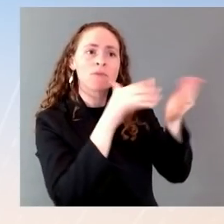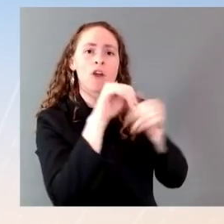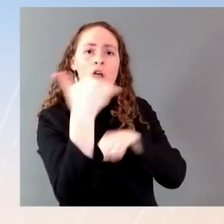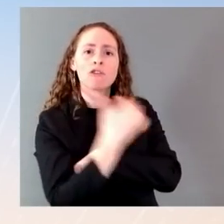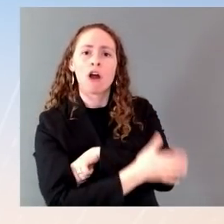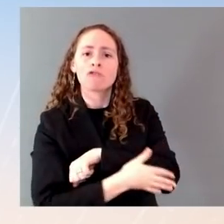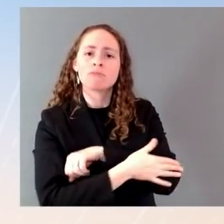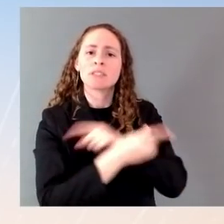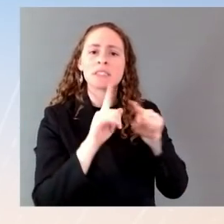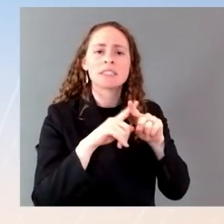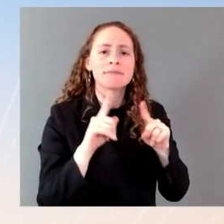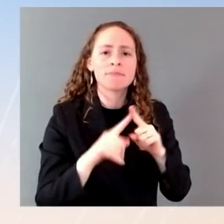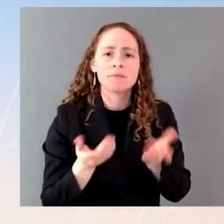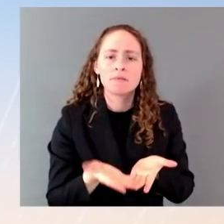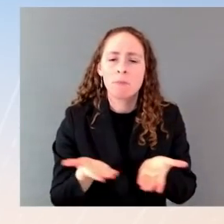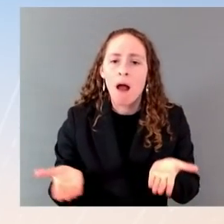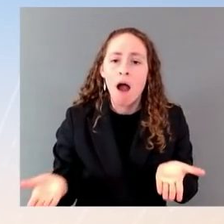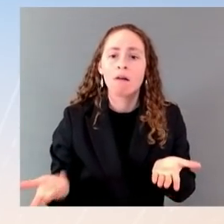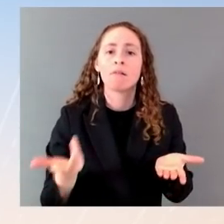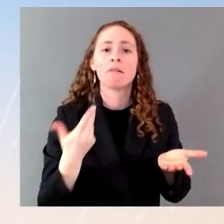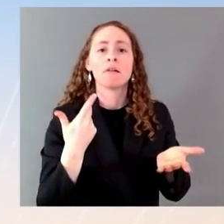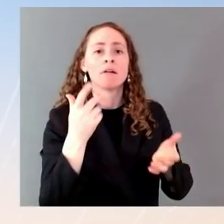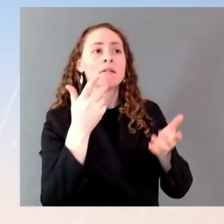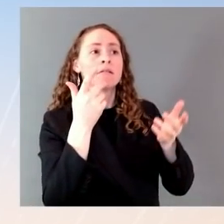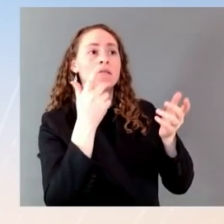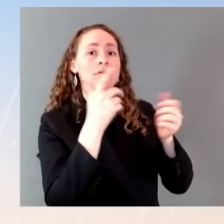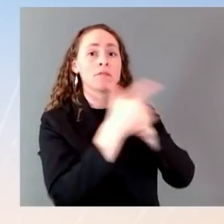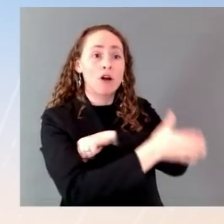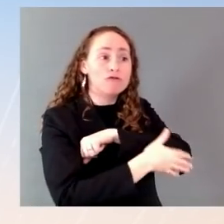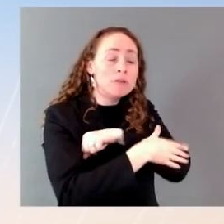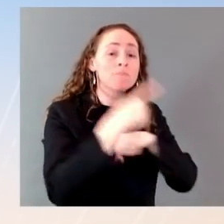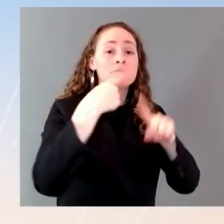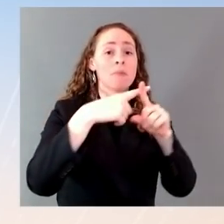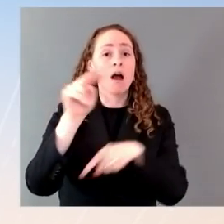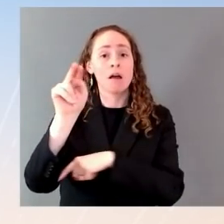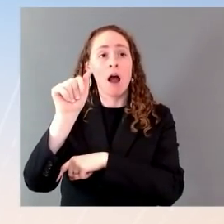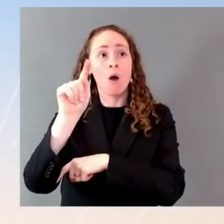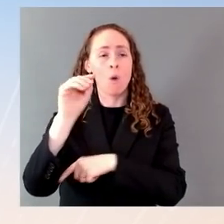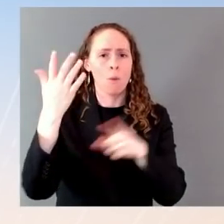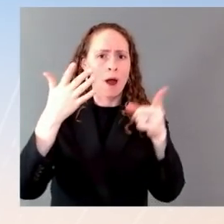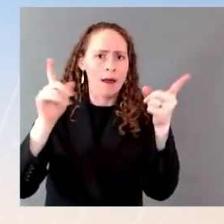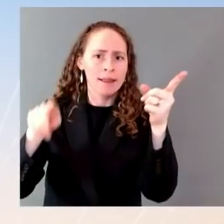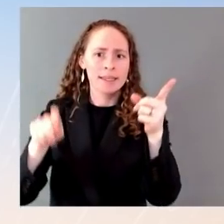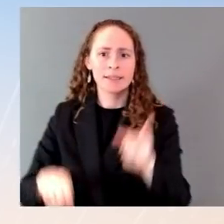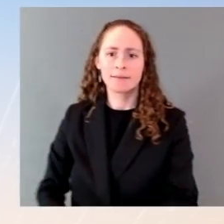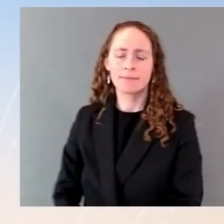what are the "strong economic measures," and how are they different from the ones you put on Russia in 2014,